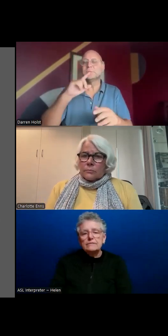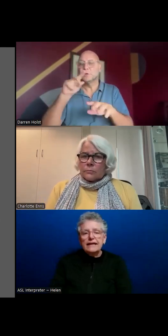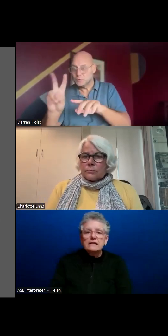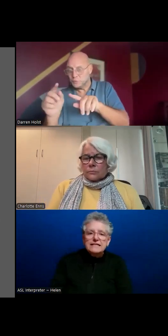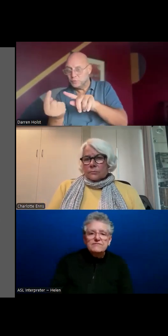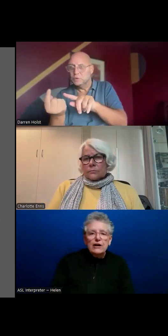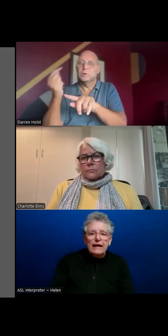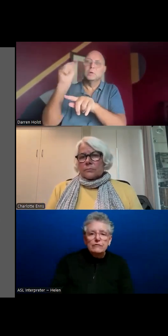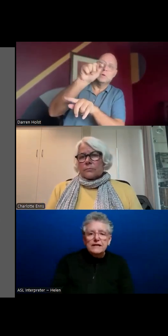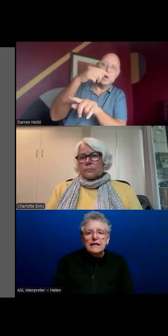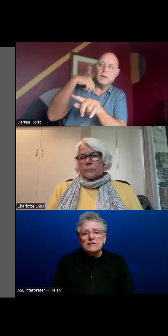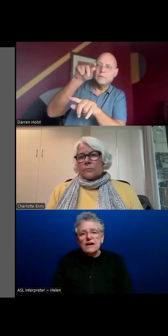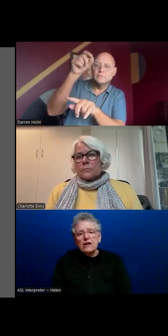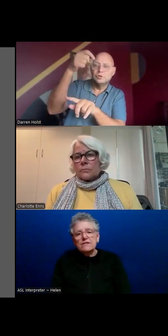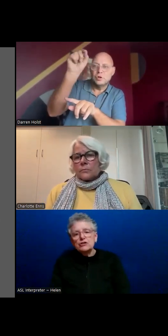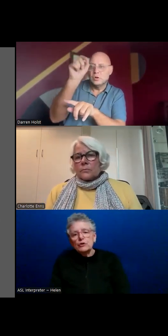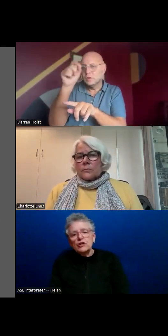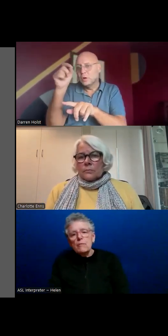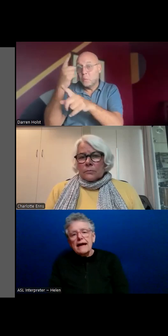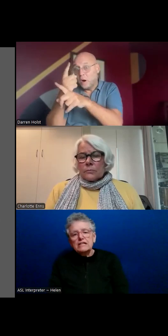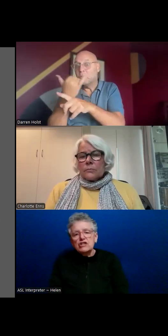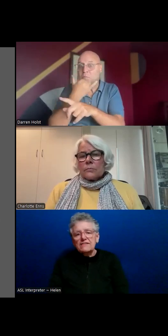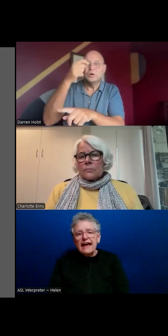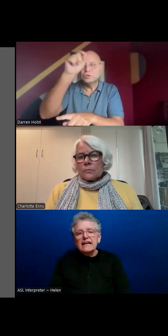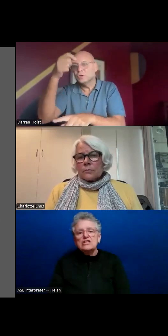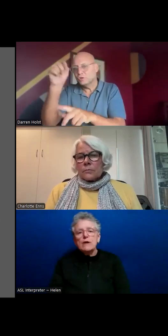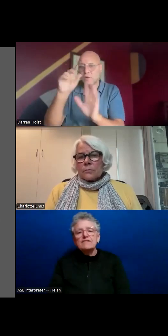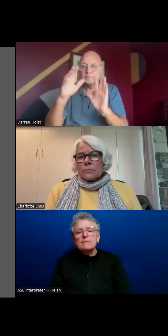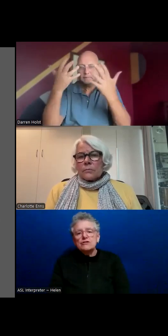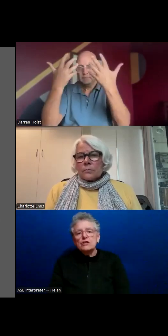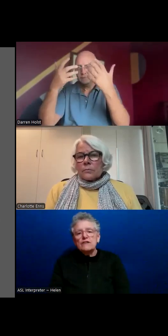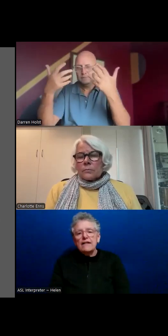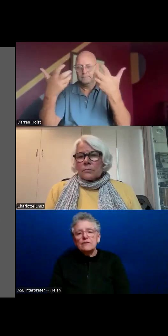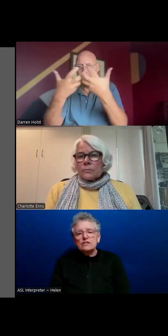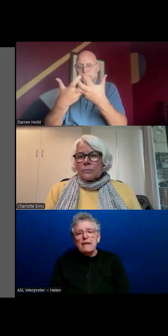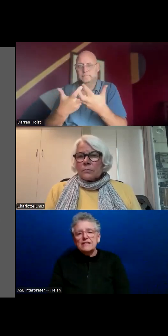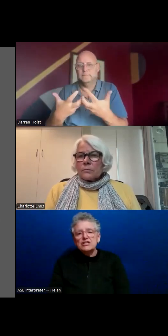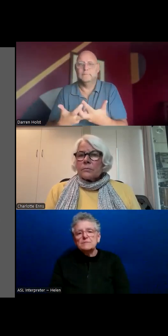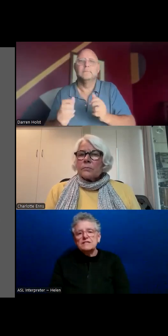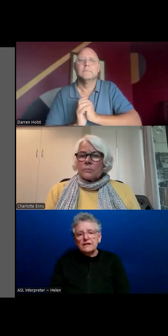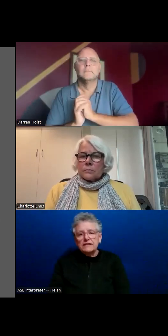what, like, a classifier? It would be a classifier. And then two, you would go back and check that. So you have to make sure that you've gotten those